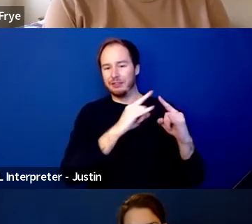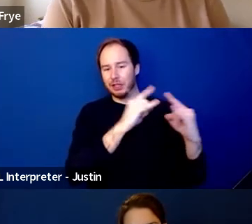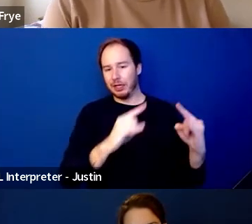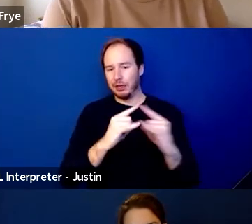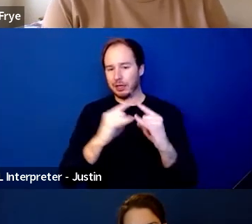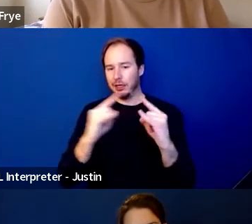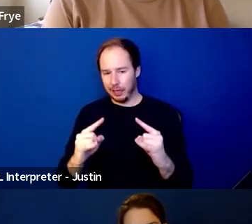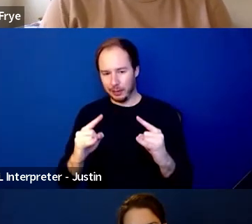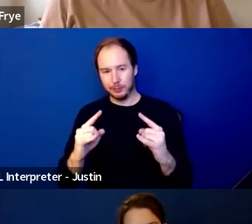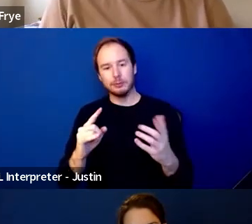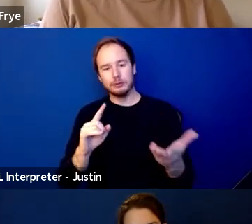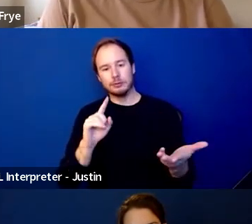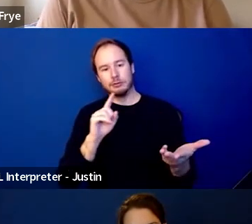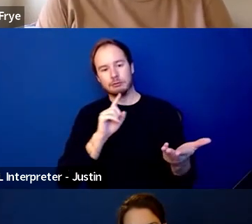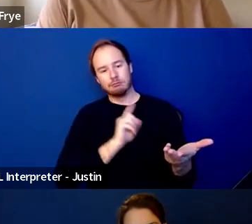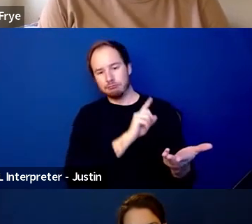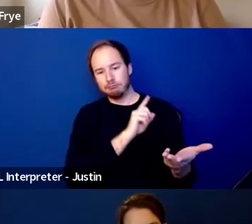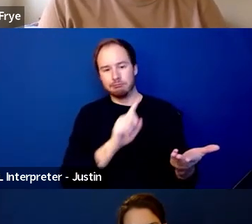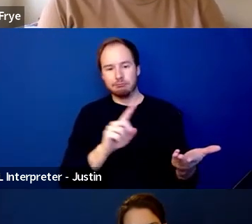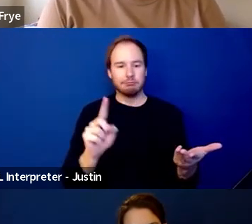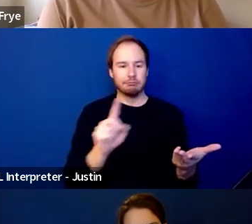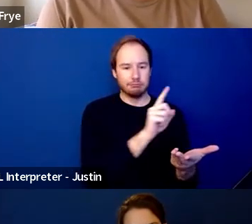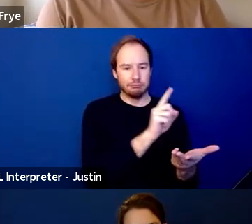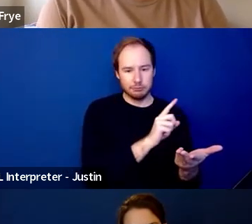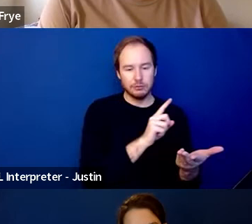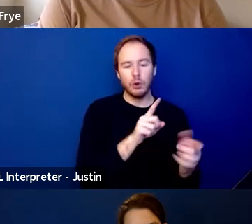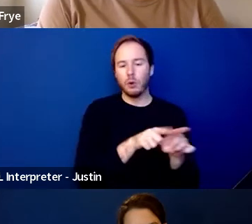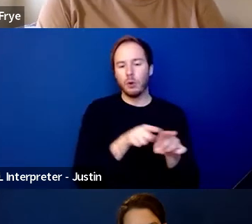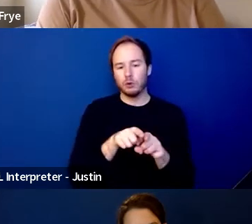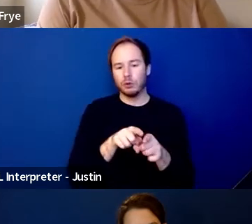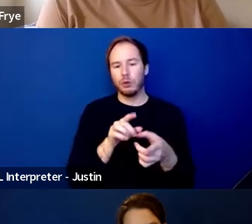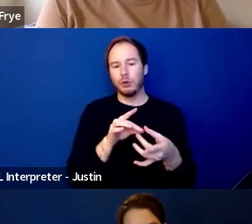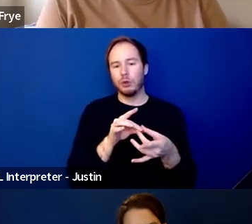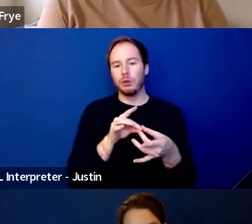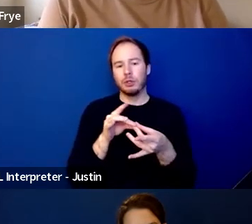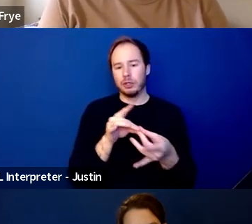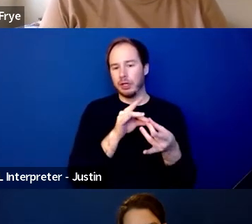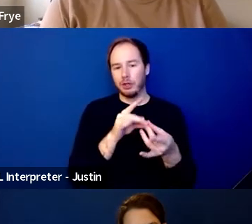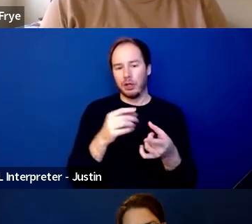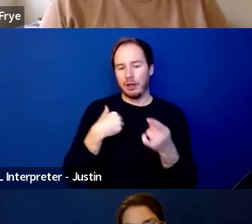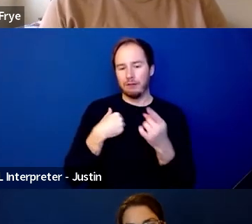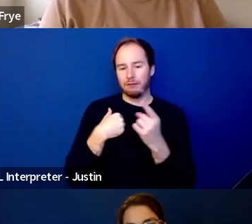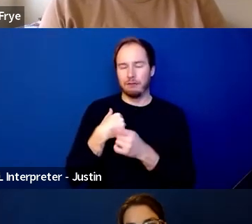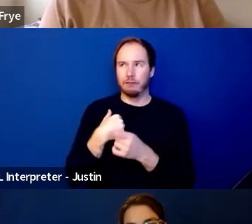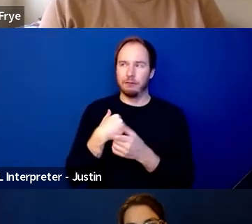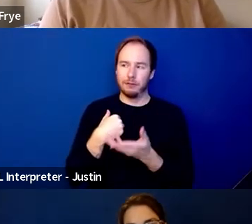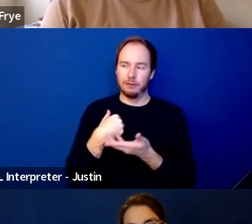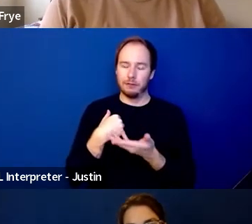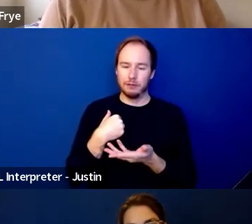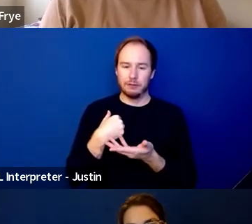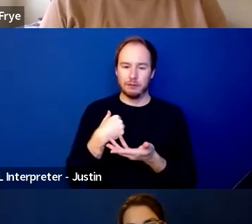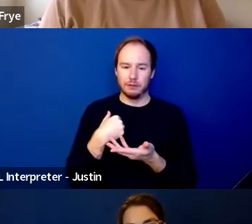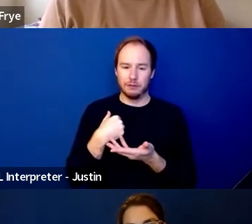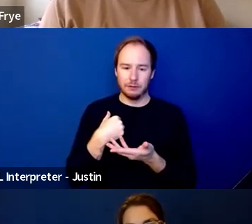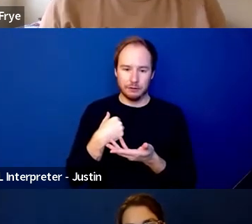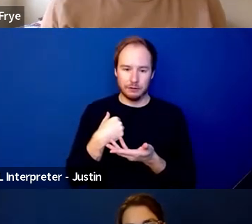and also doing street rounds in connection with, we have an outreach team